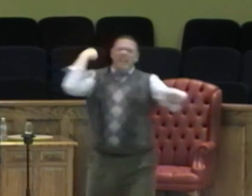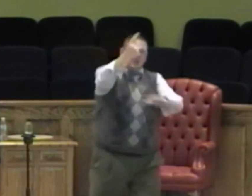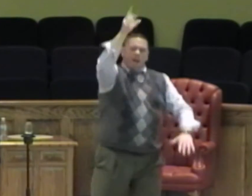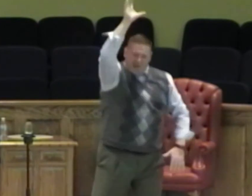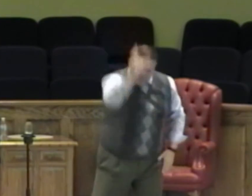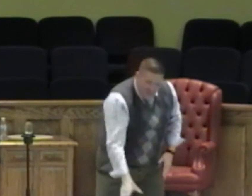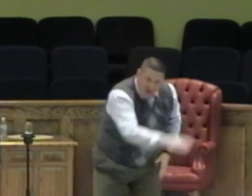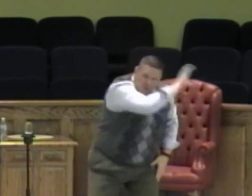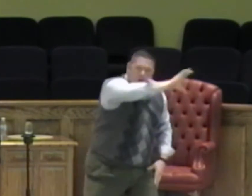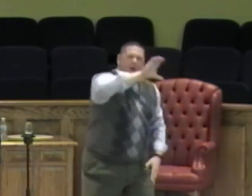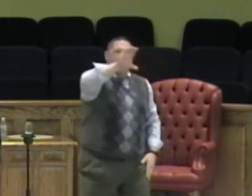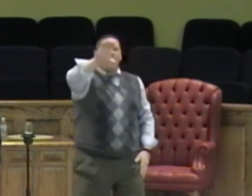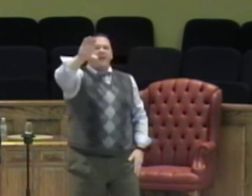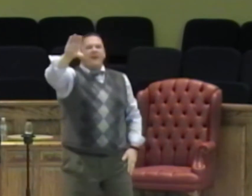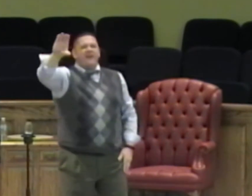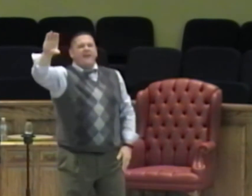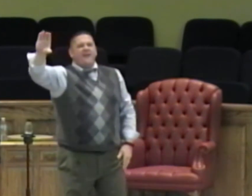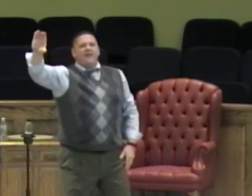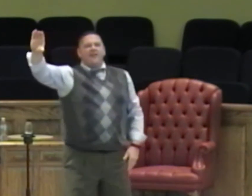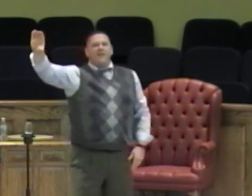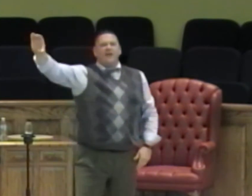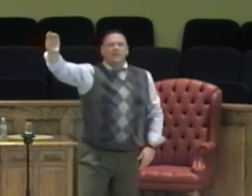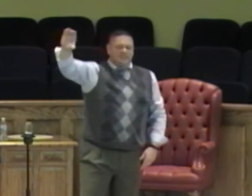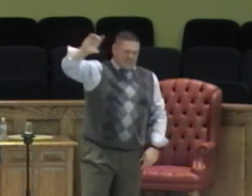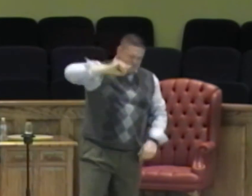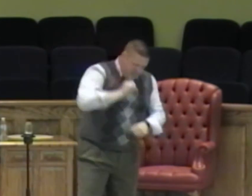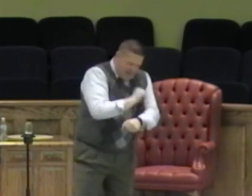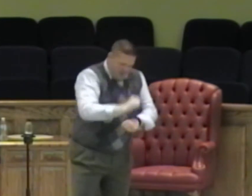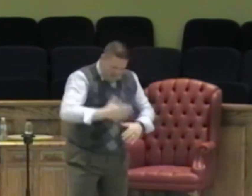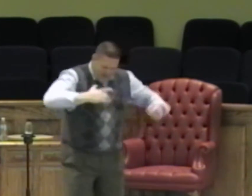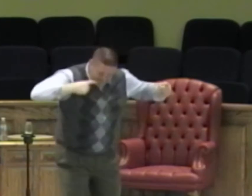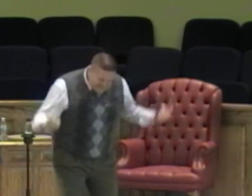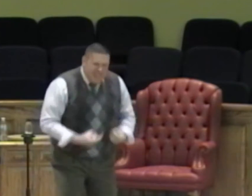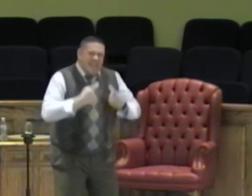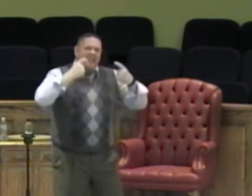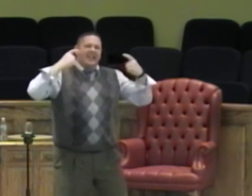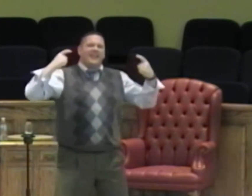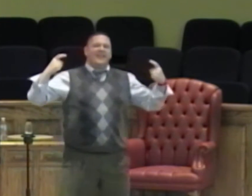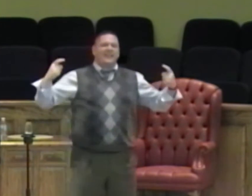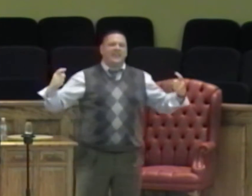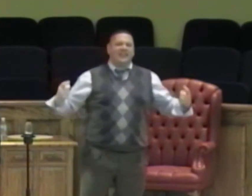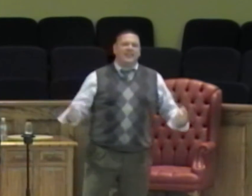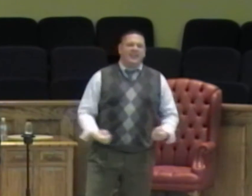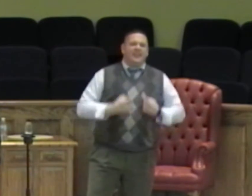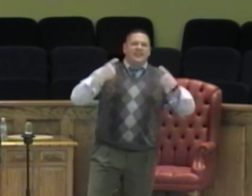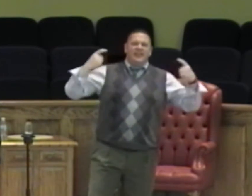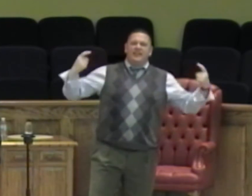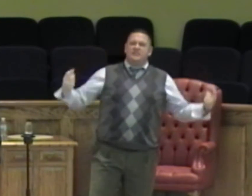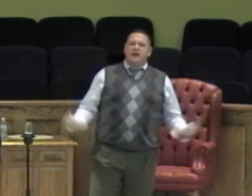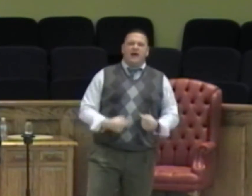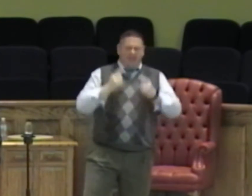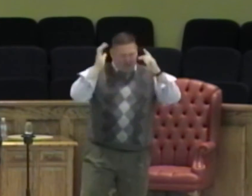It's about the cross It's about my sin It's about how